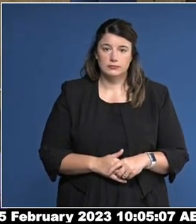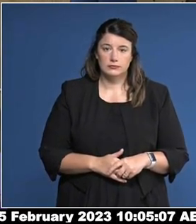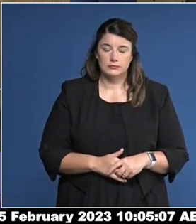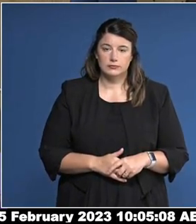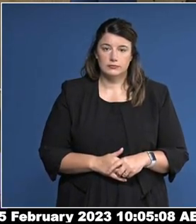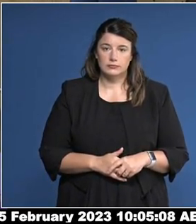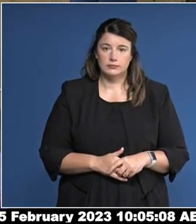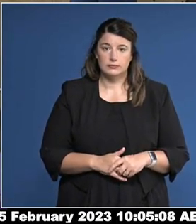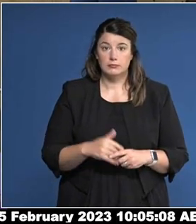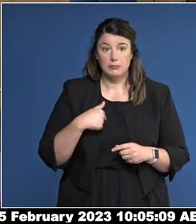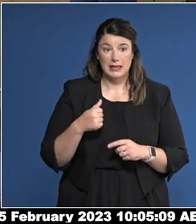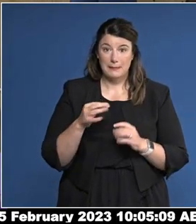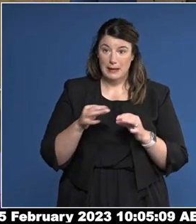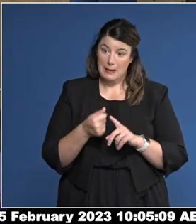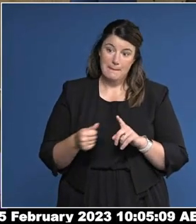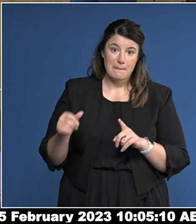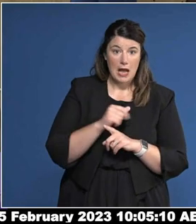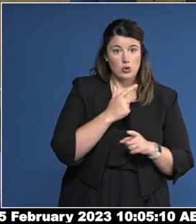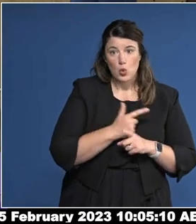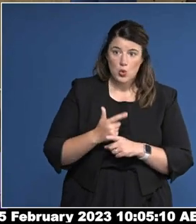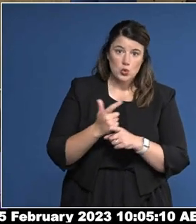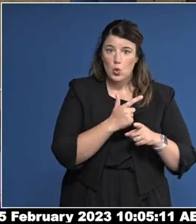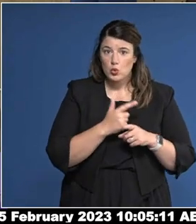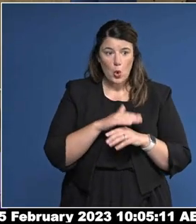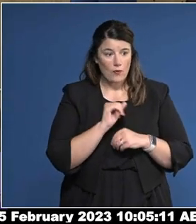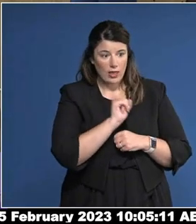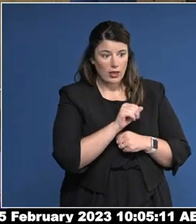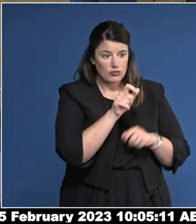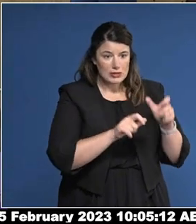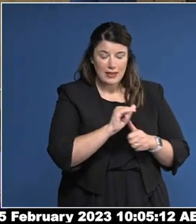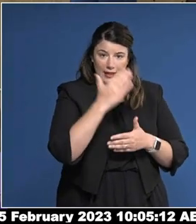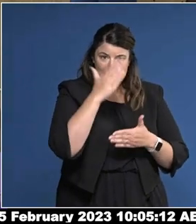relating to the experiences of the residents or any engagements that are ongoing, such as